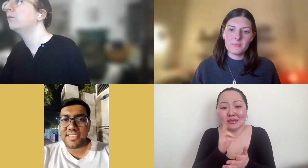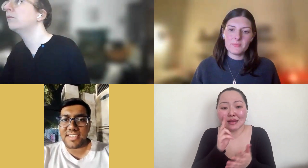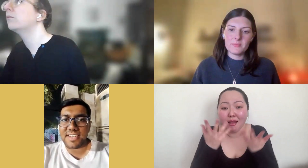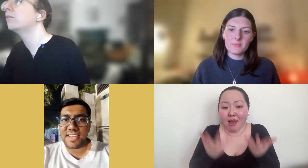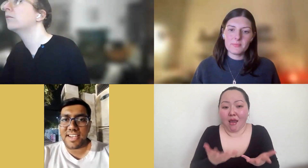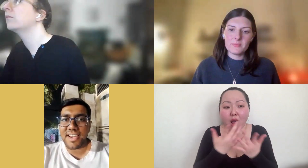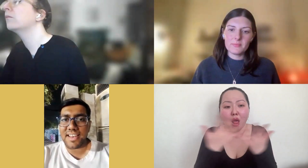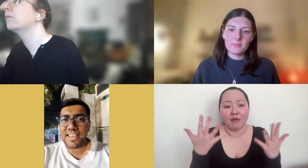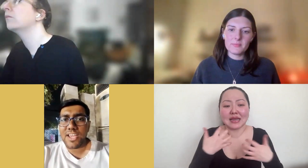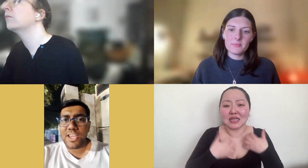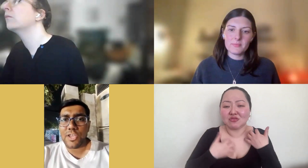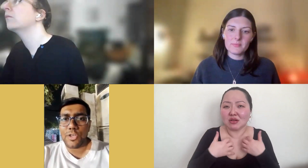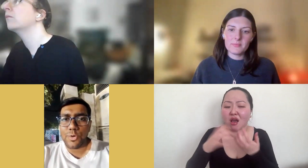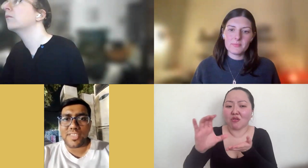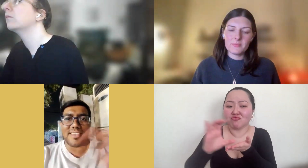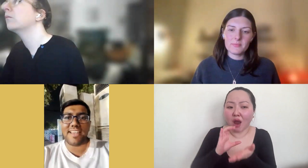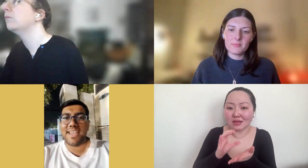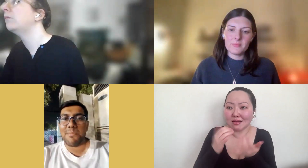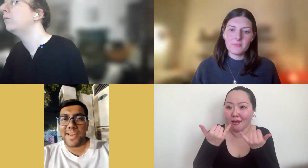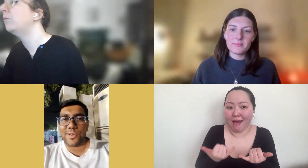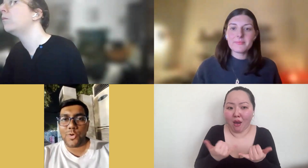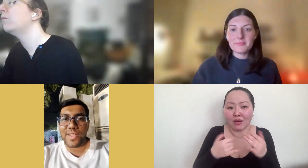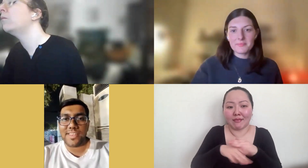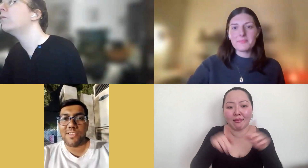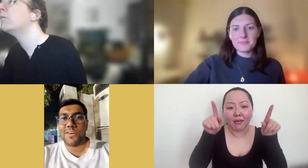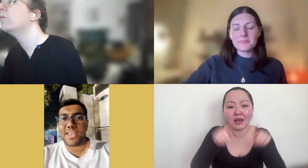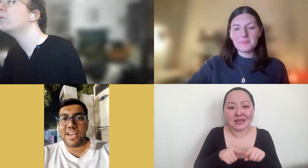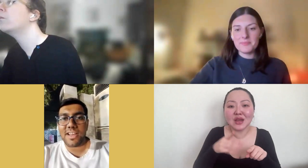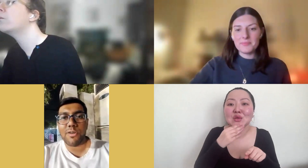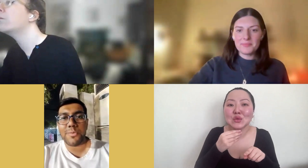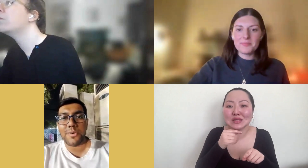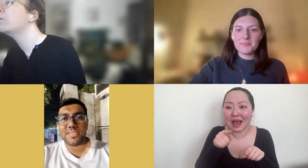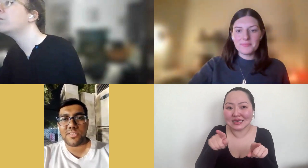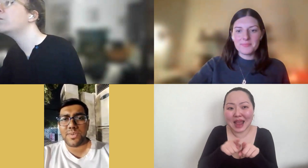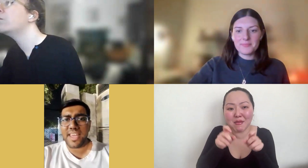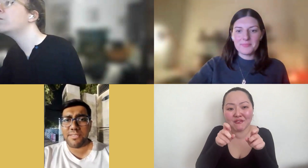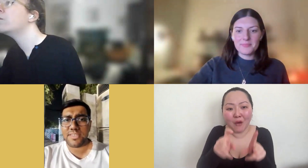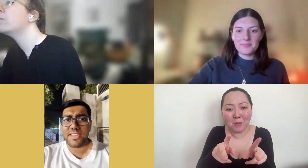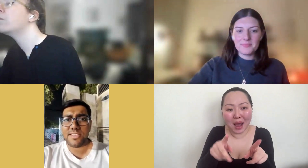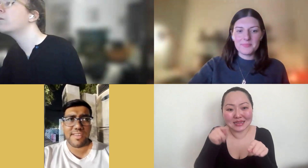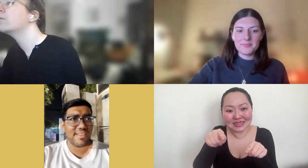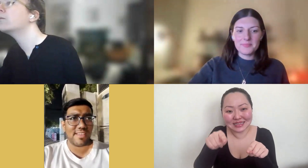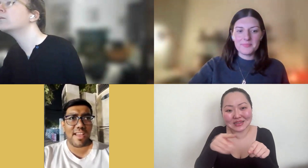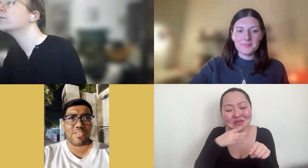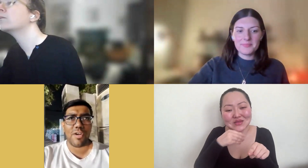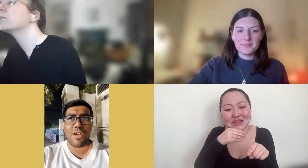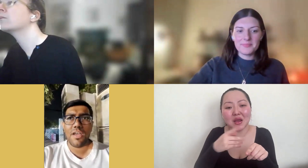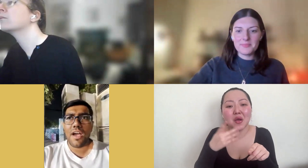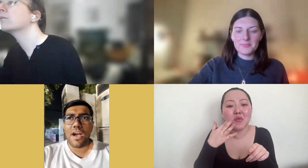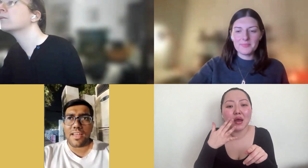grants in India are using the template, you know, working with people with diverse needs. So,